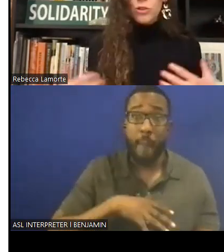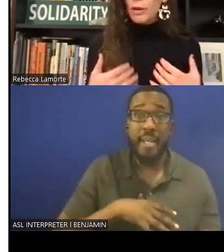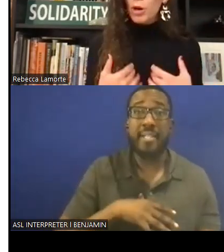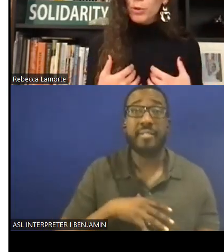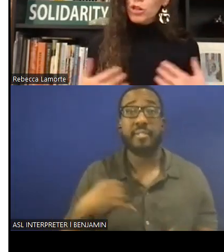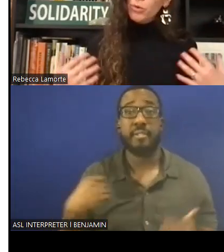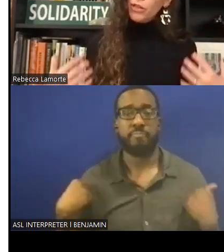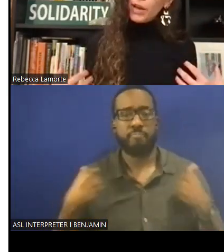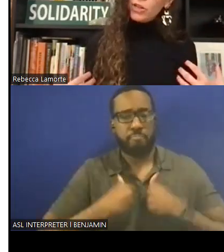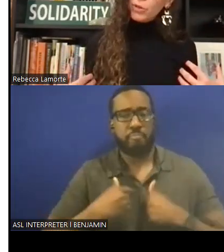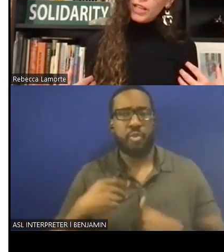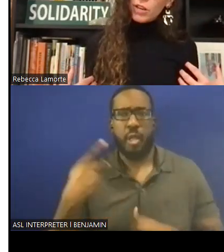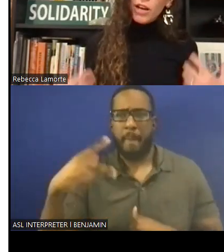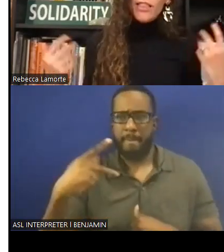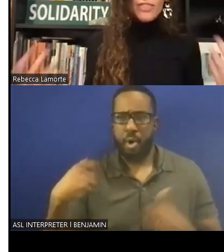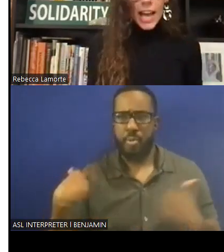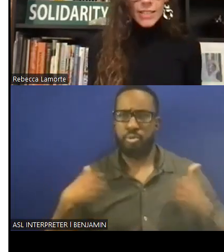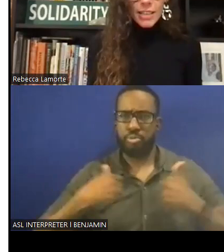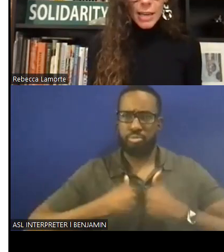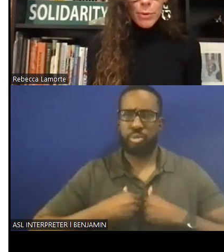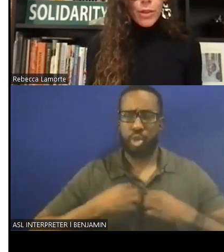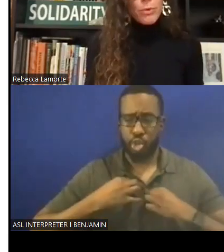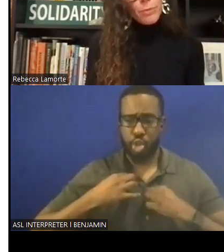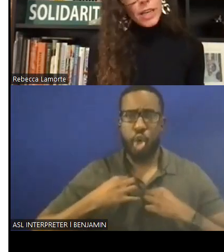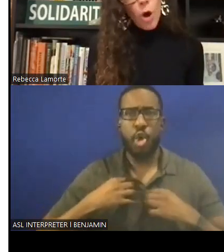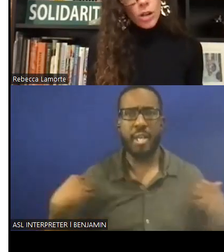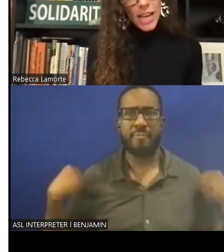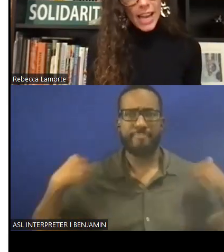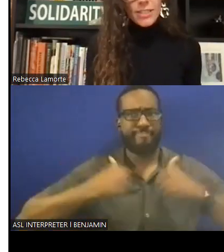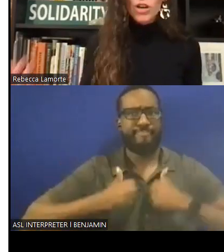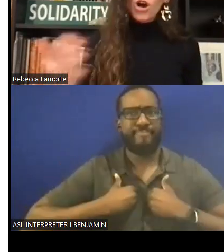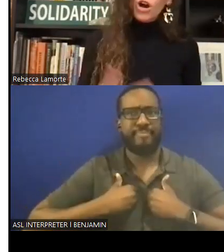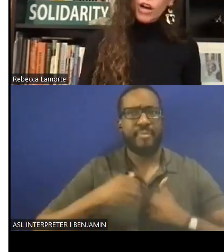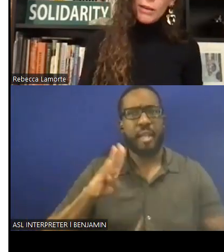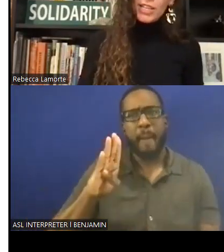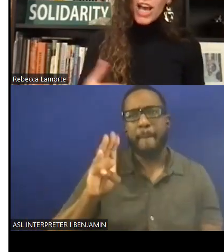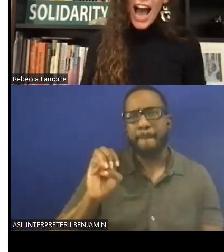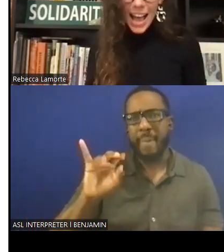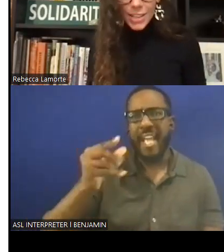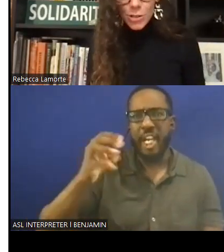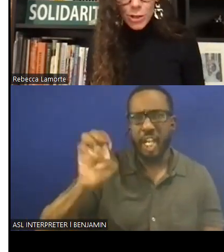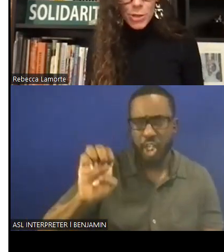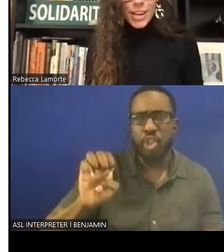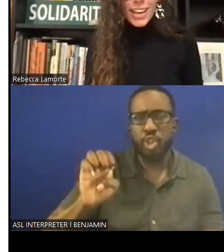excuse me, a purple shirt with a beige blazer. That's an example that would be an alt text. Her image had a description.